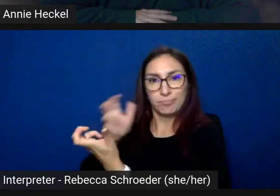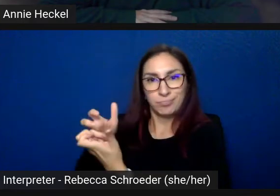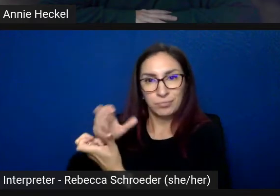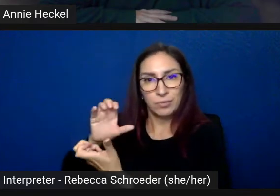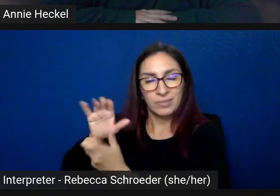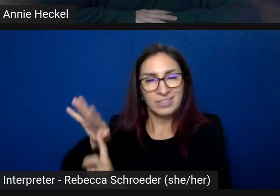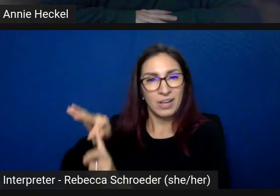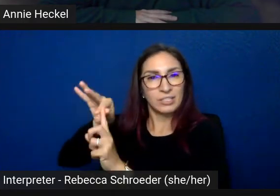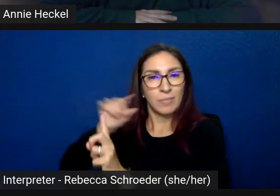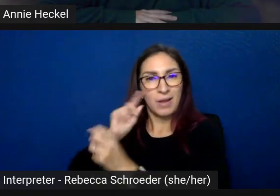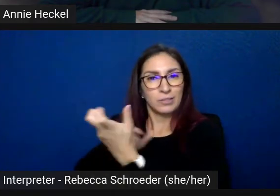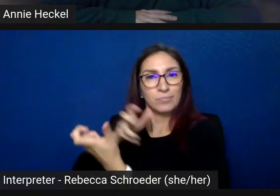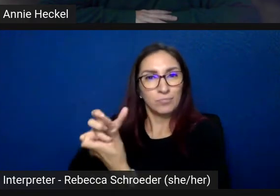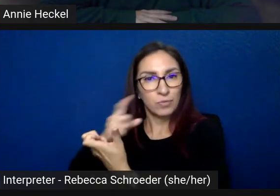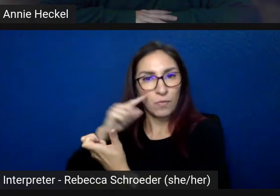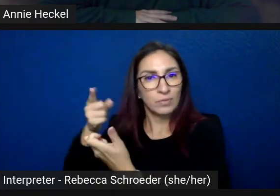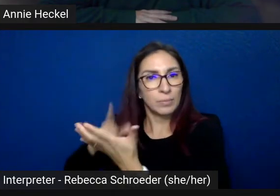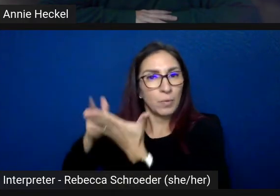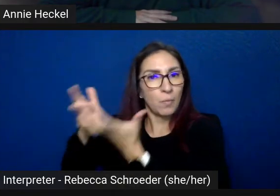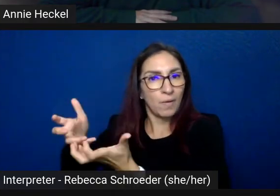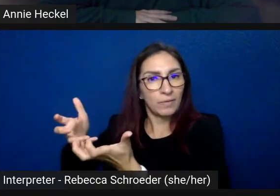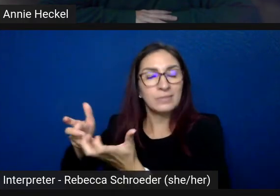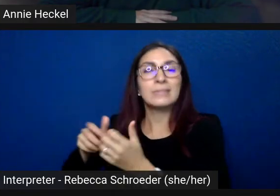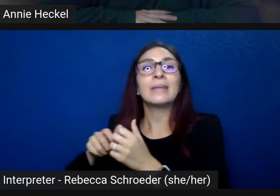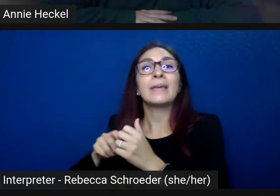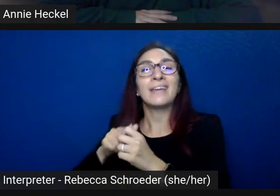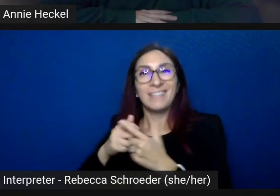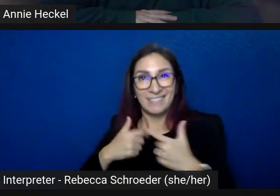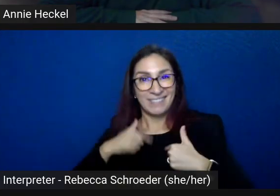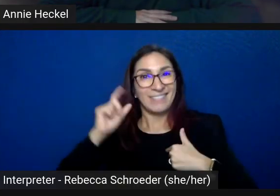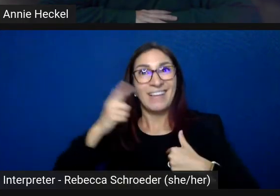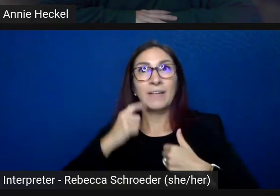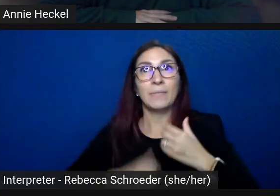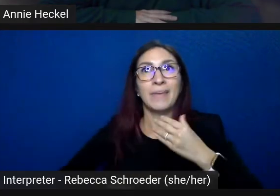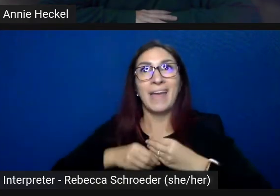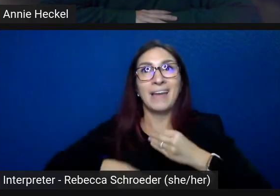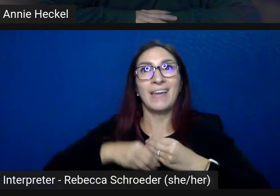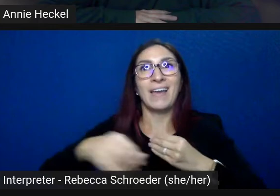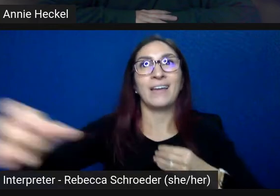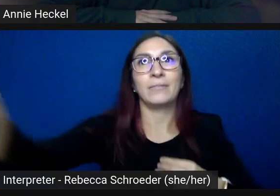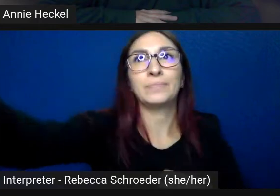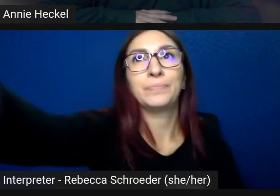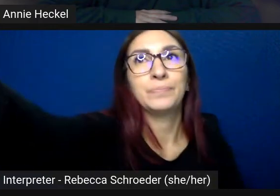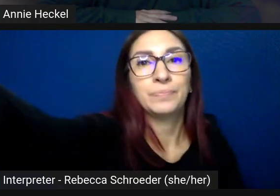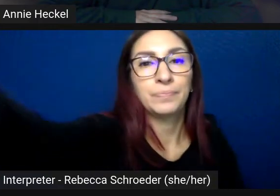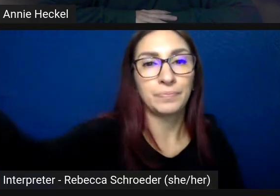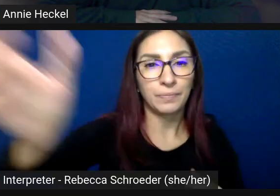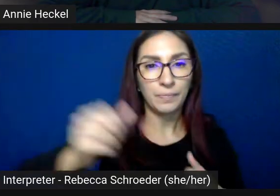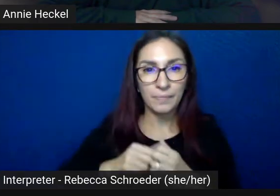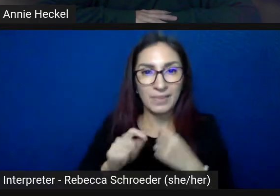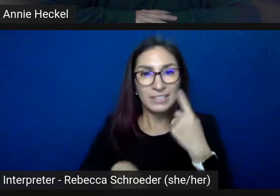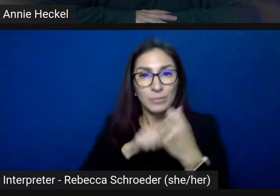Then I can add in specific things that one site needs, run the build, it makes the theme.